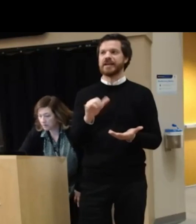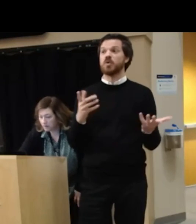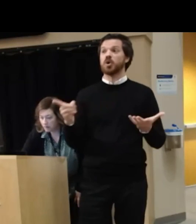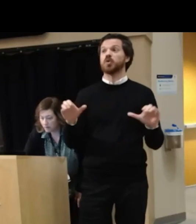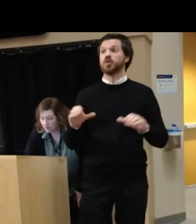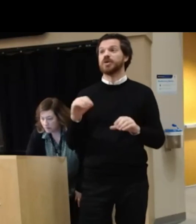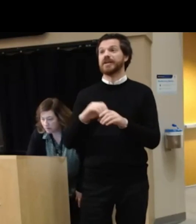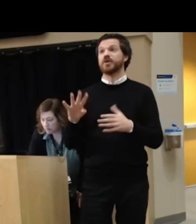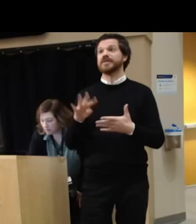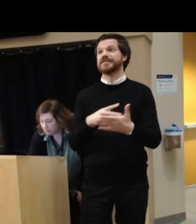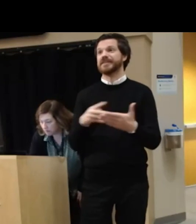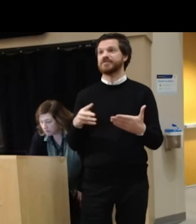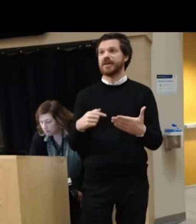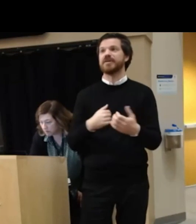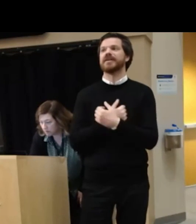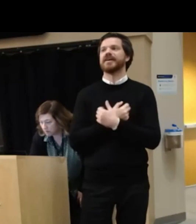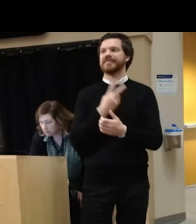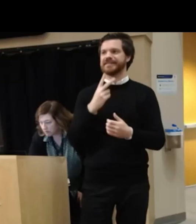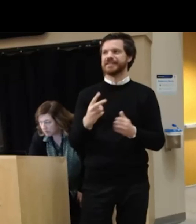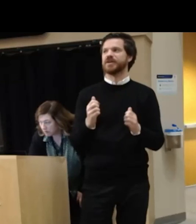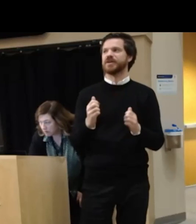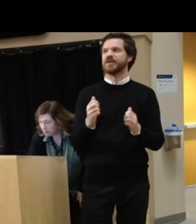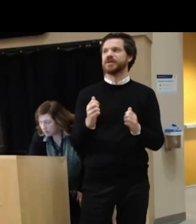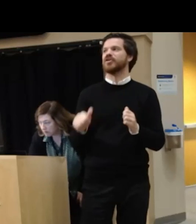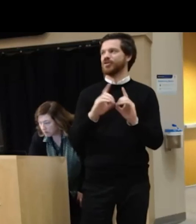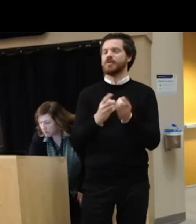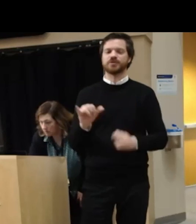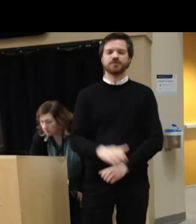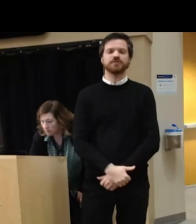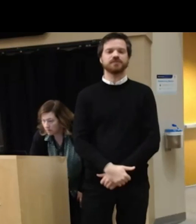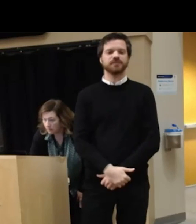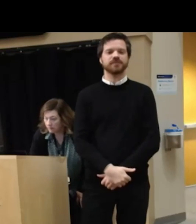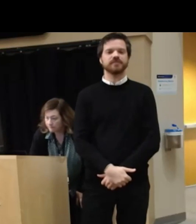your schedule I'd love to see that implemented in other departments yeah a huge part of that